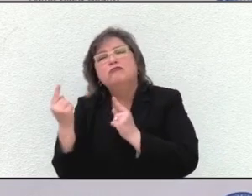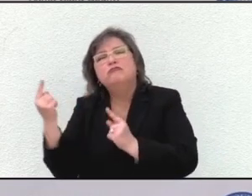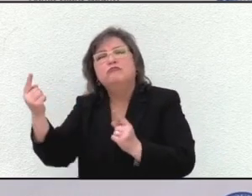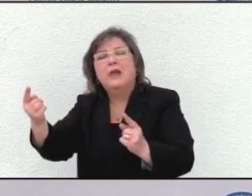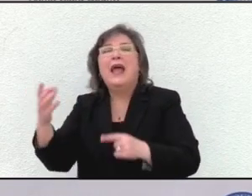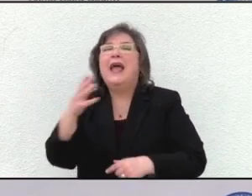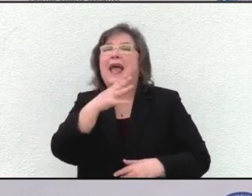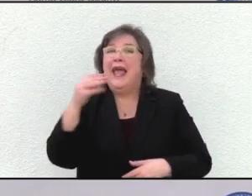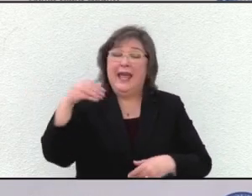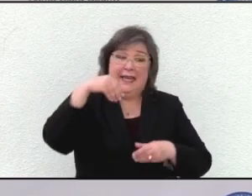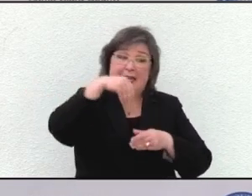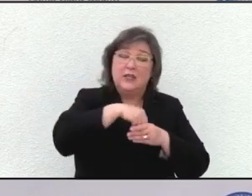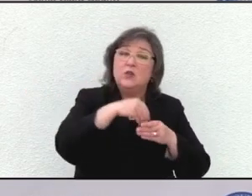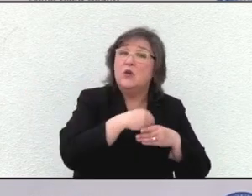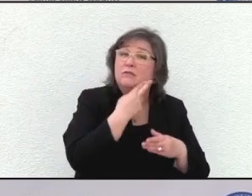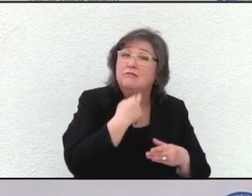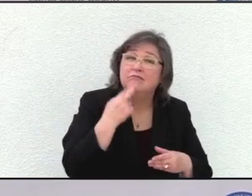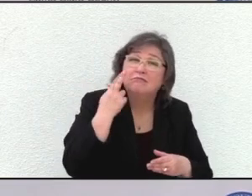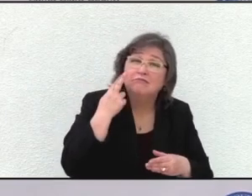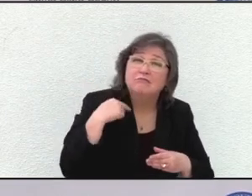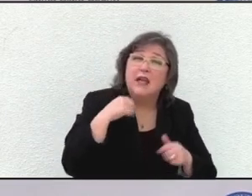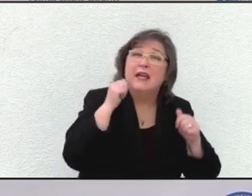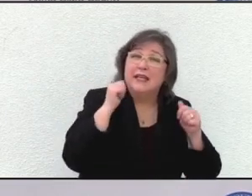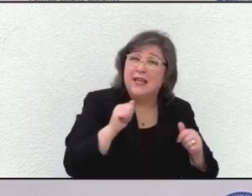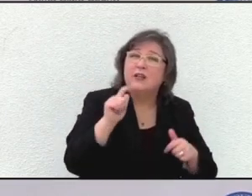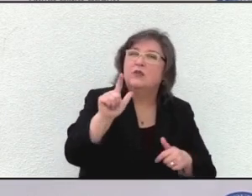or 100 people.